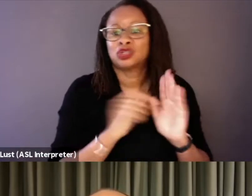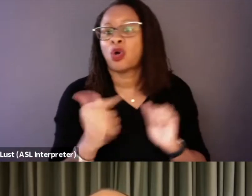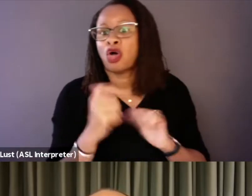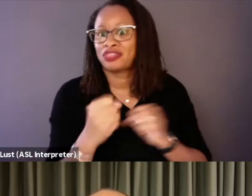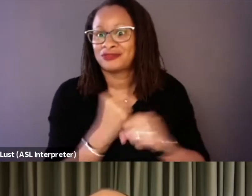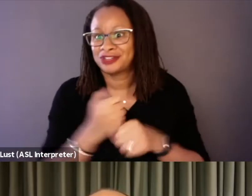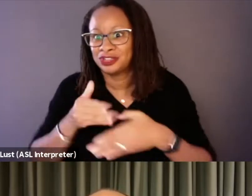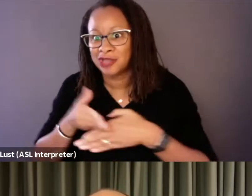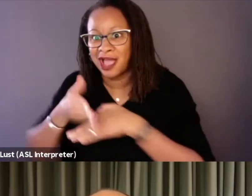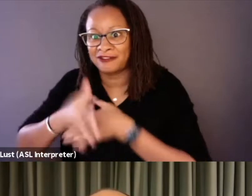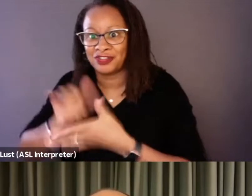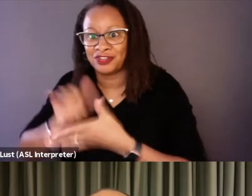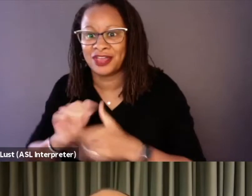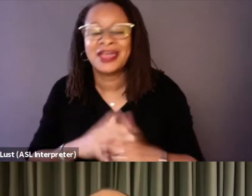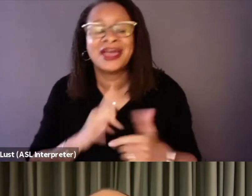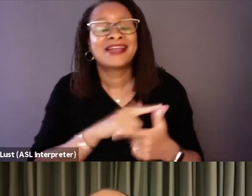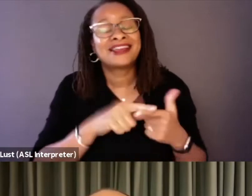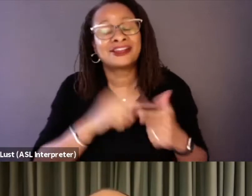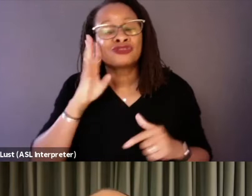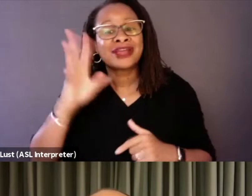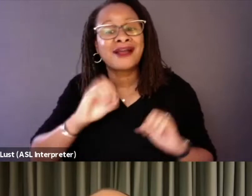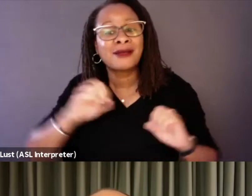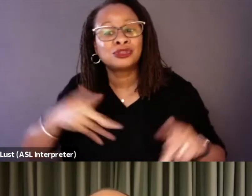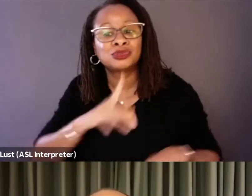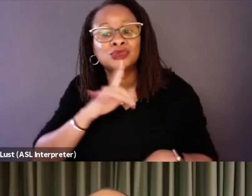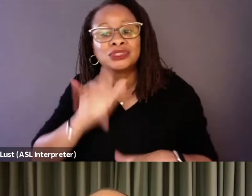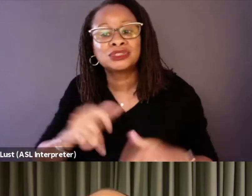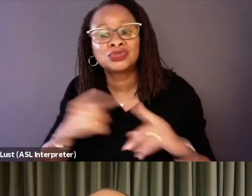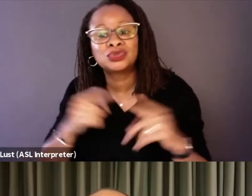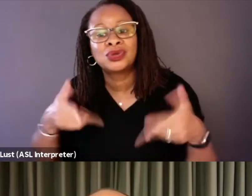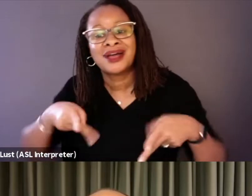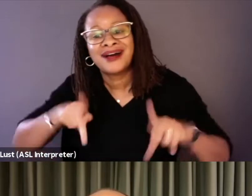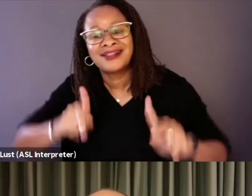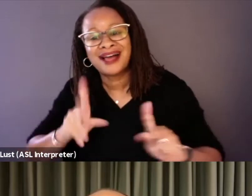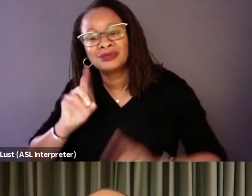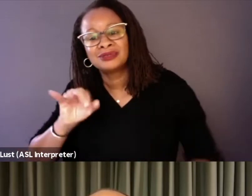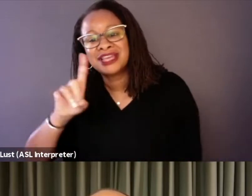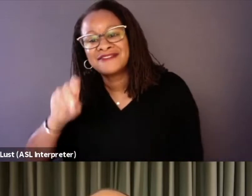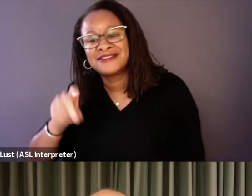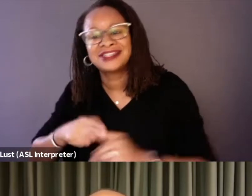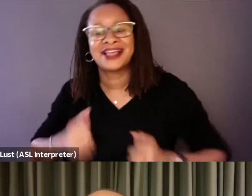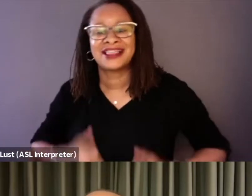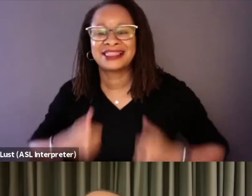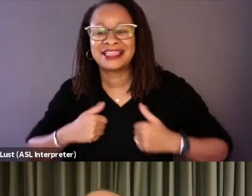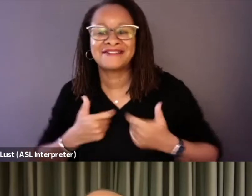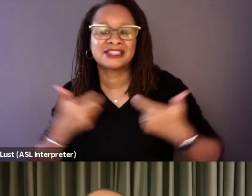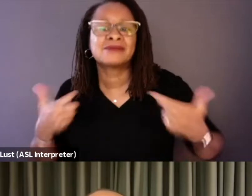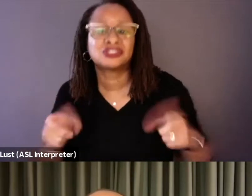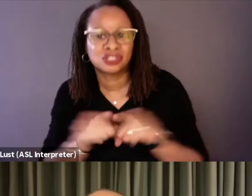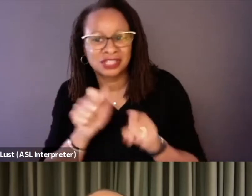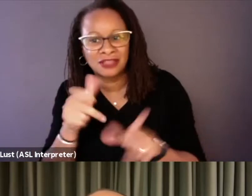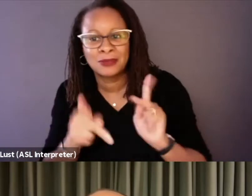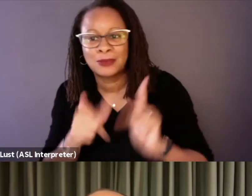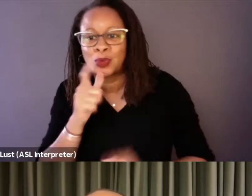created an opportunity to really let David live as much as anyone else that was speaking in the film.